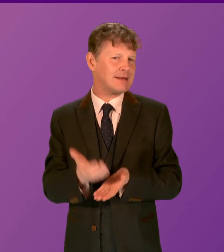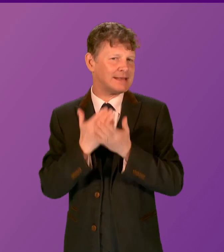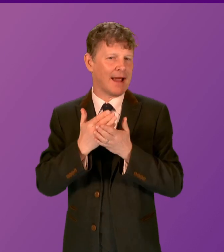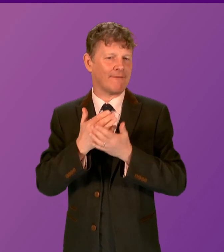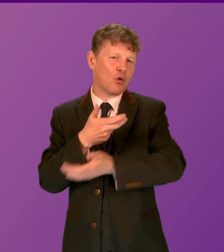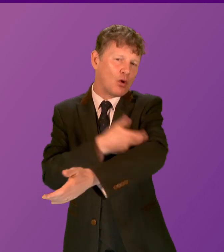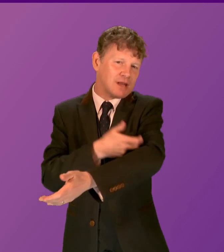room.